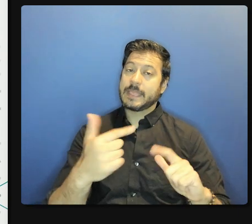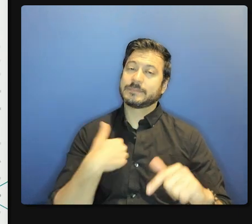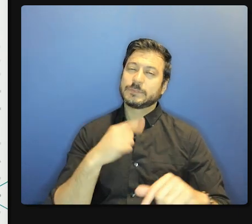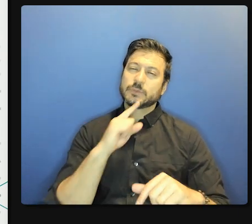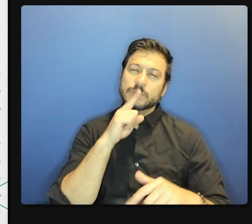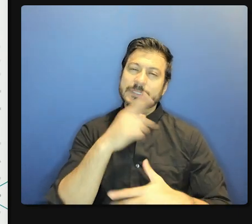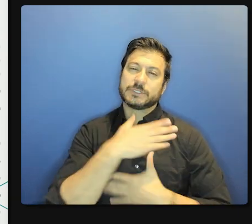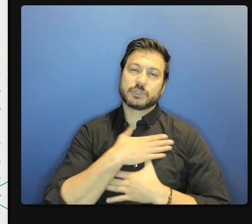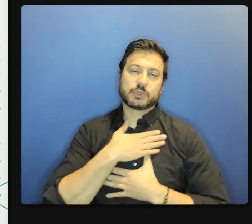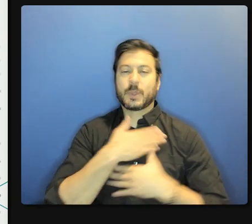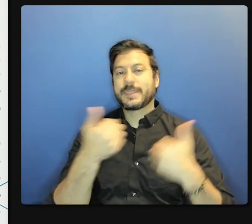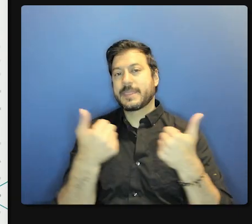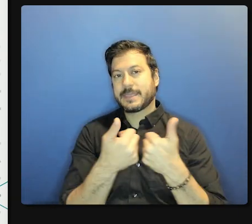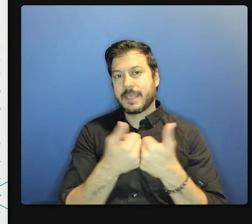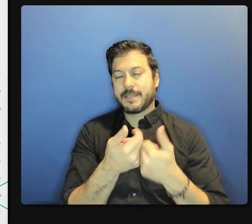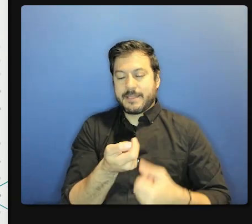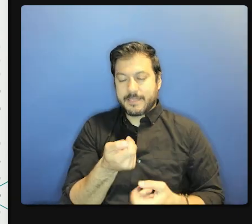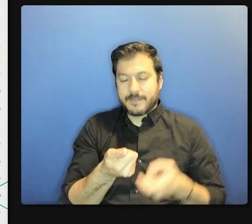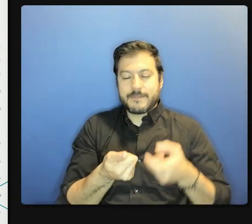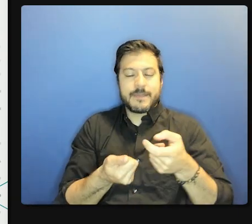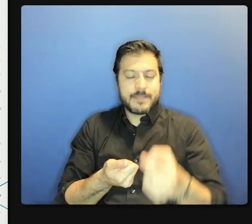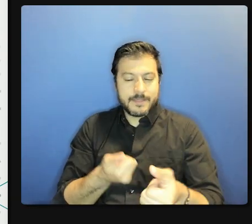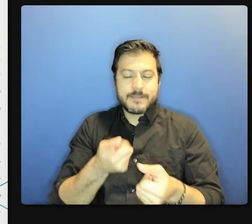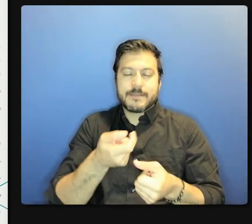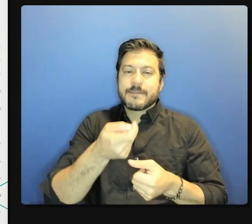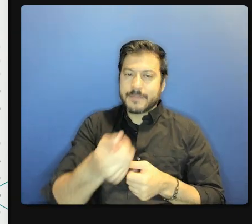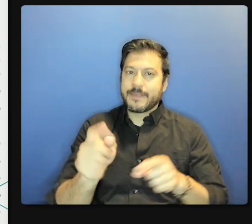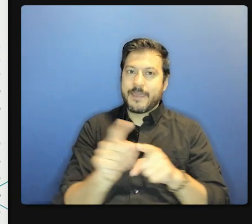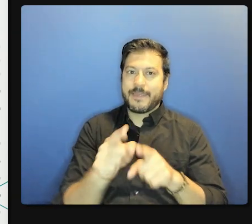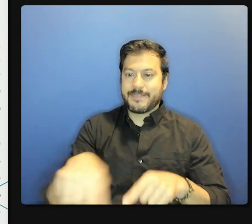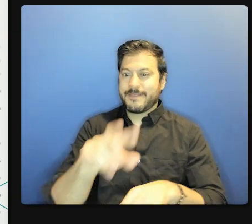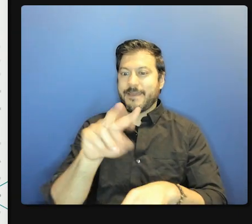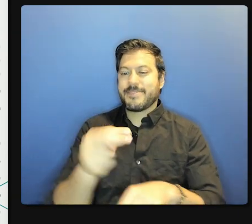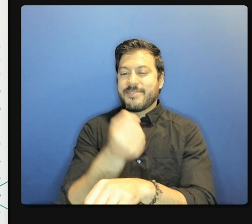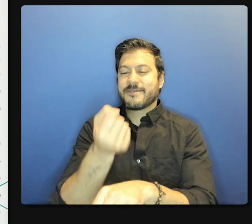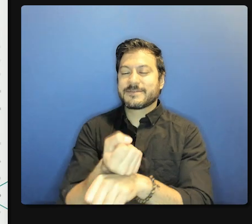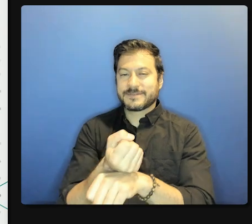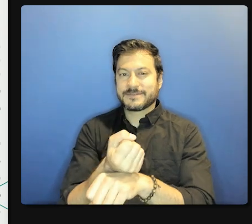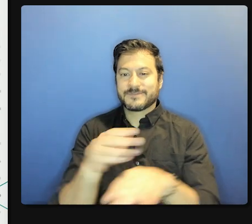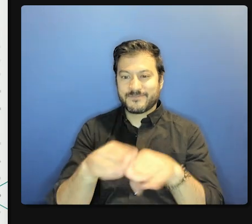This lets me really enjoy the game as abilities are unlocked one at a time.